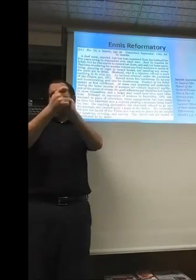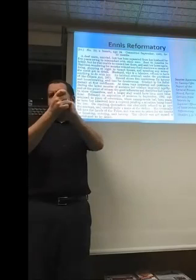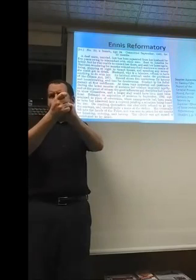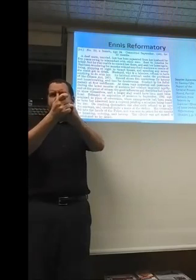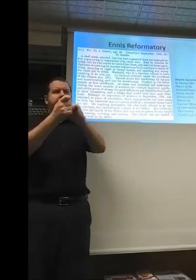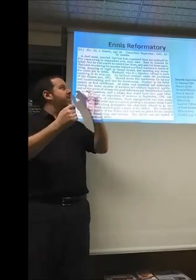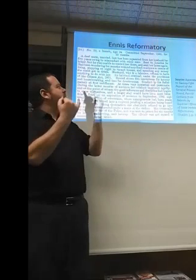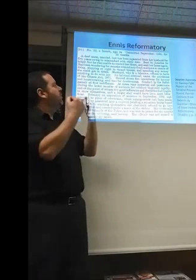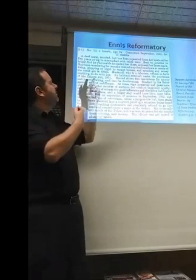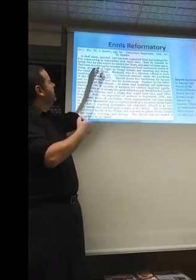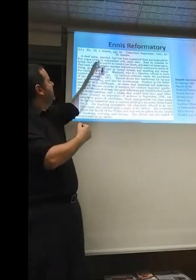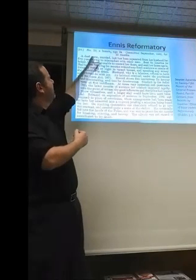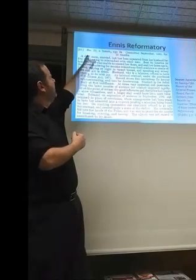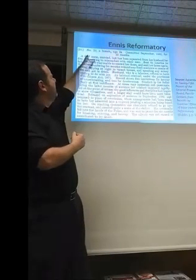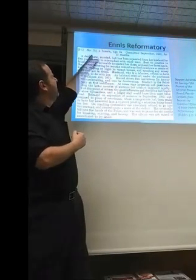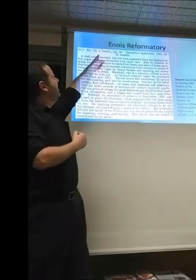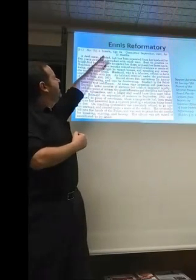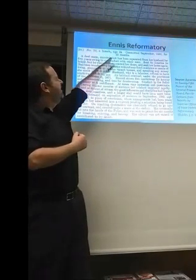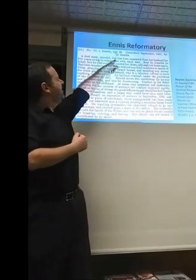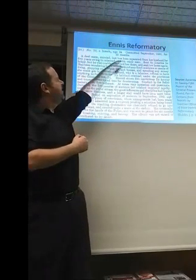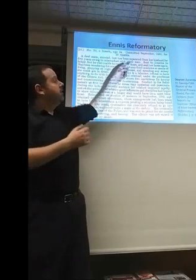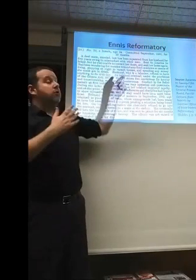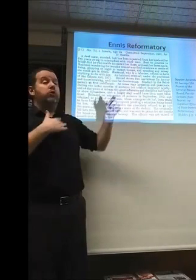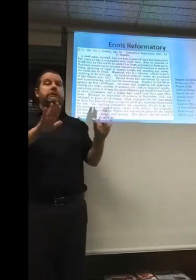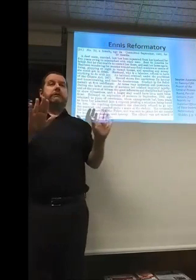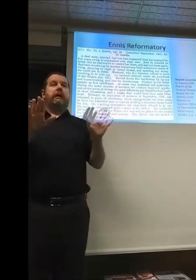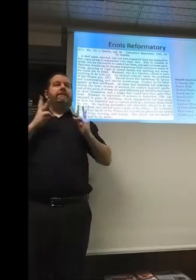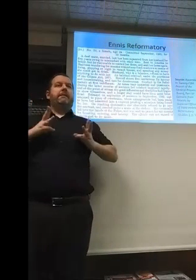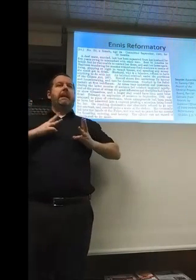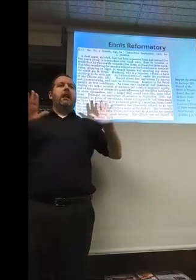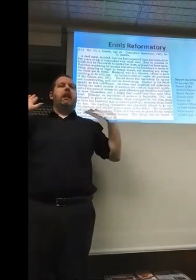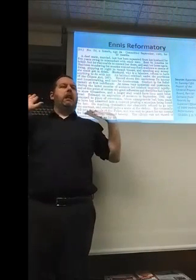about religion, about God.